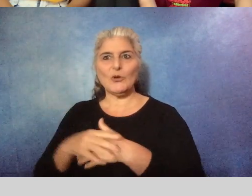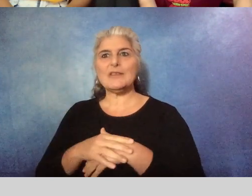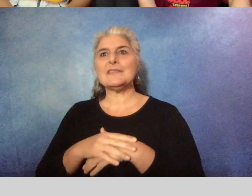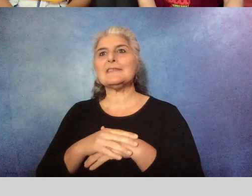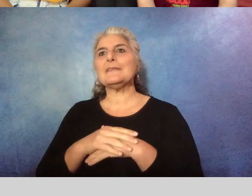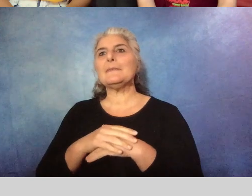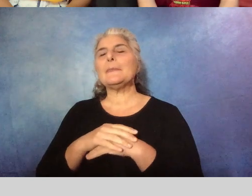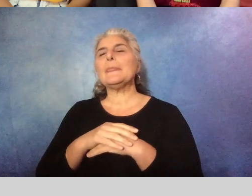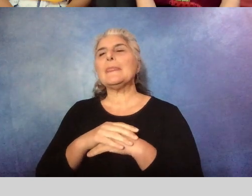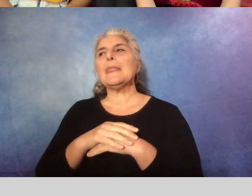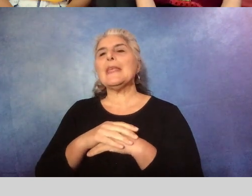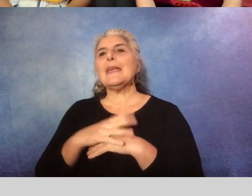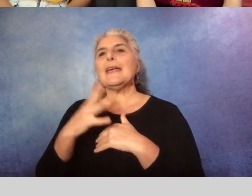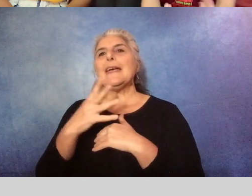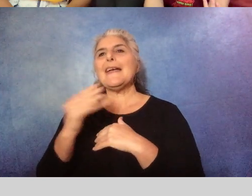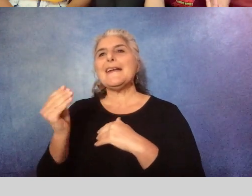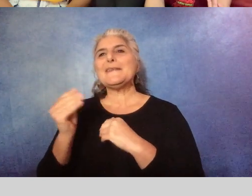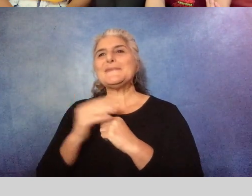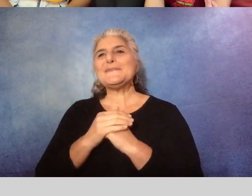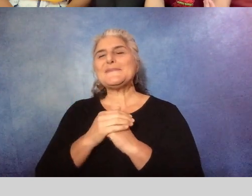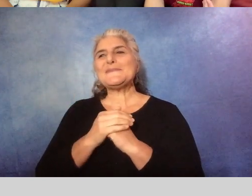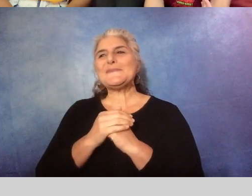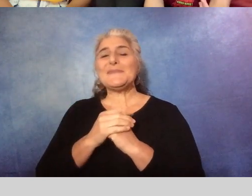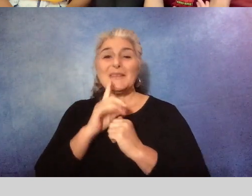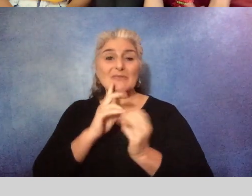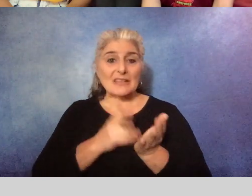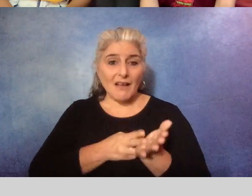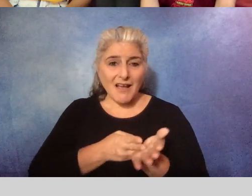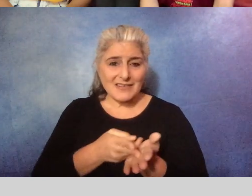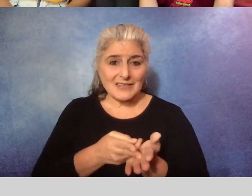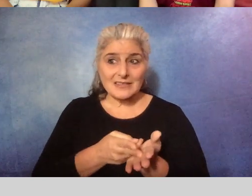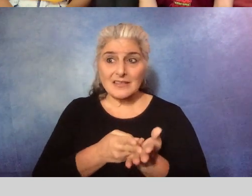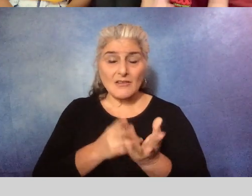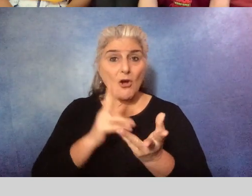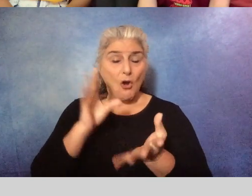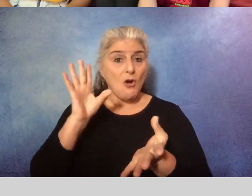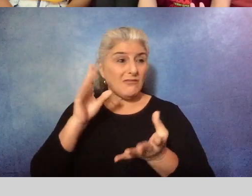And to be honest, all of that's really, really good